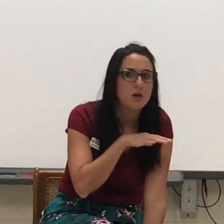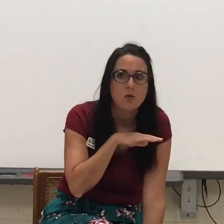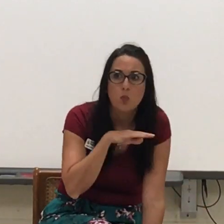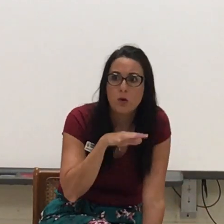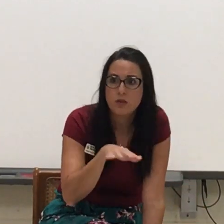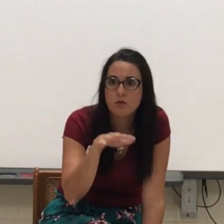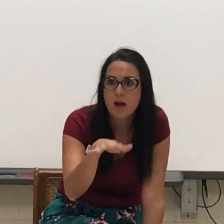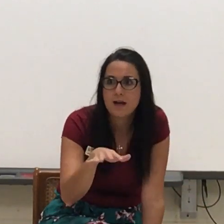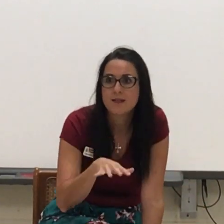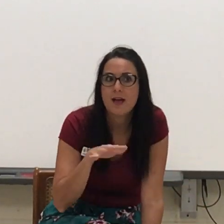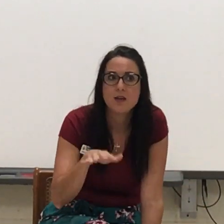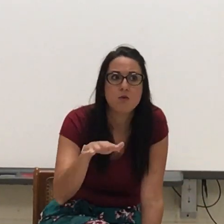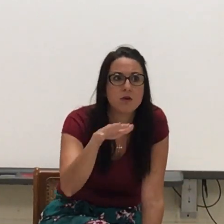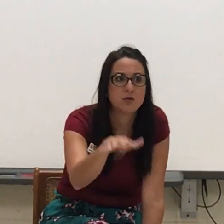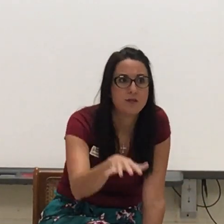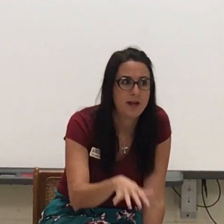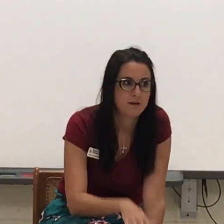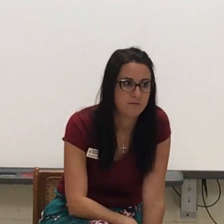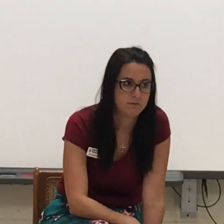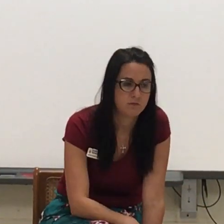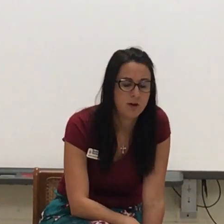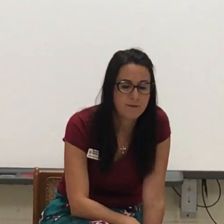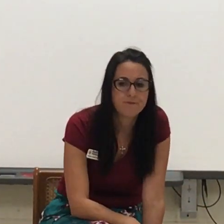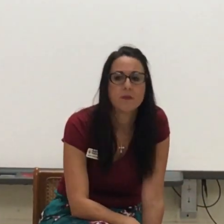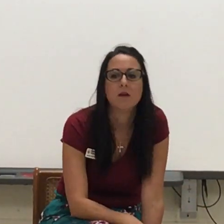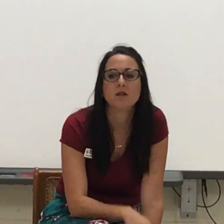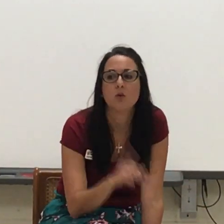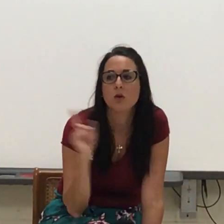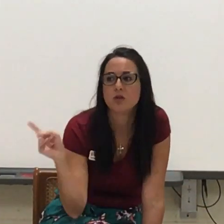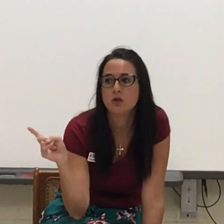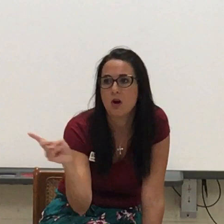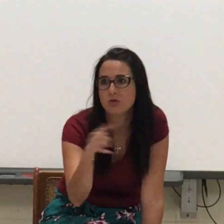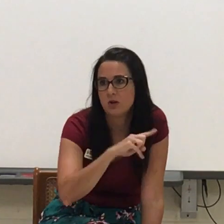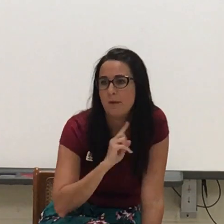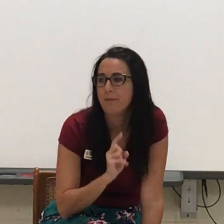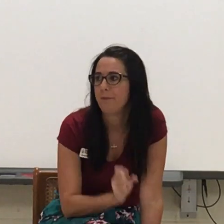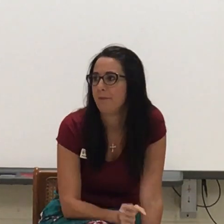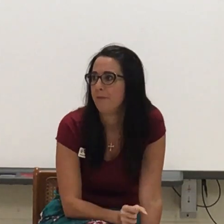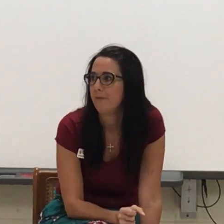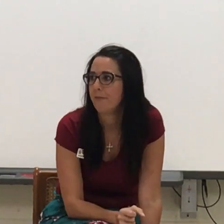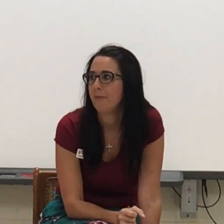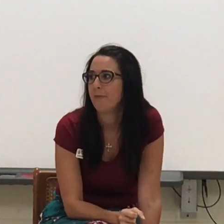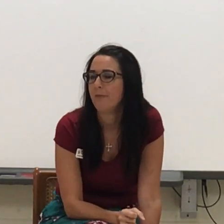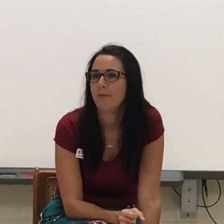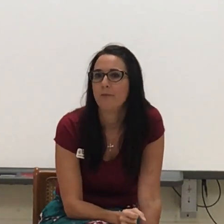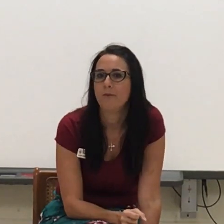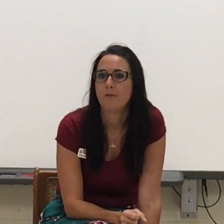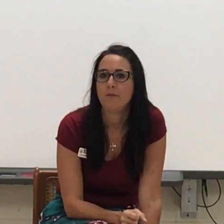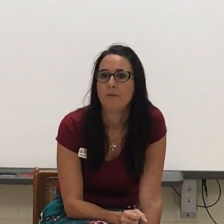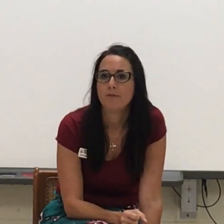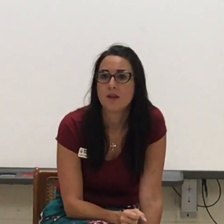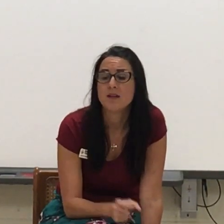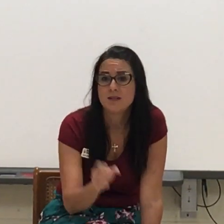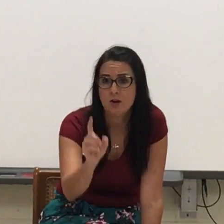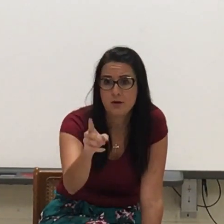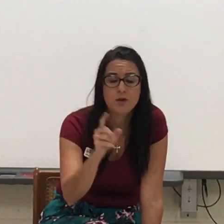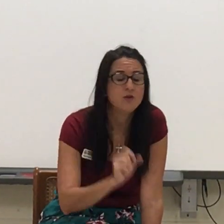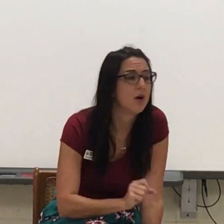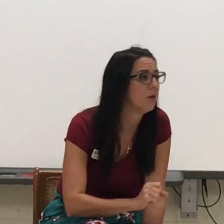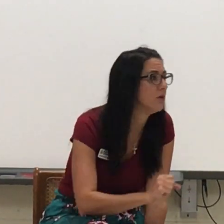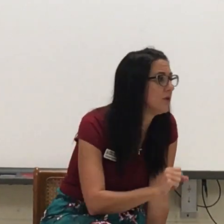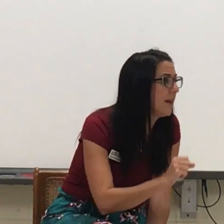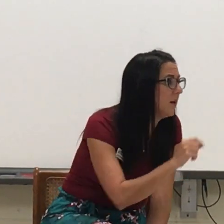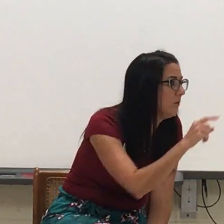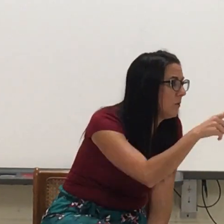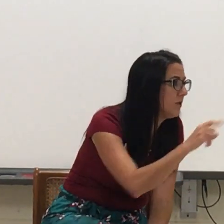that you understand. Ok... so what is y'all's job? Tell me when you don't understand...